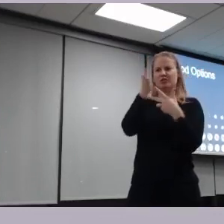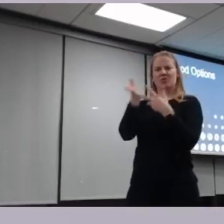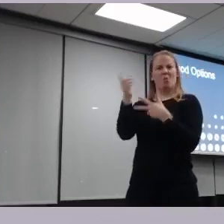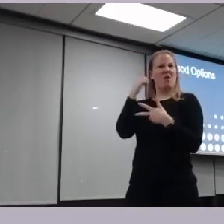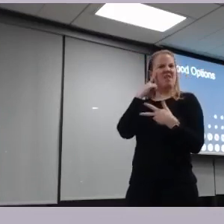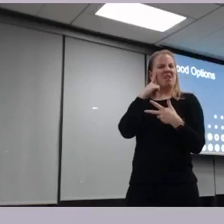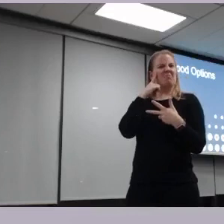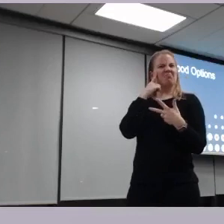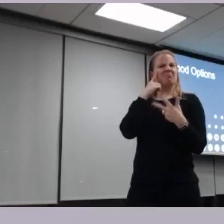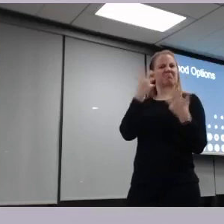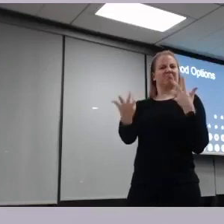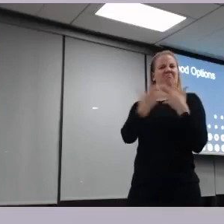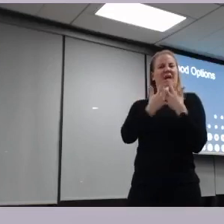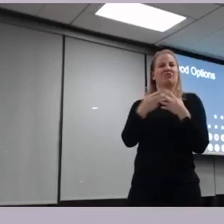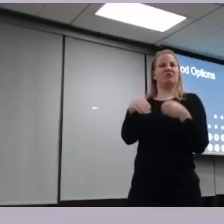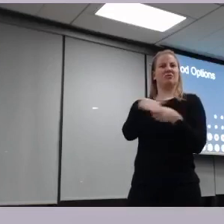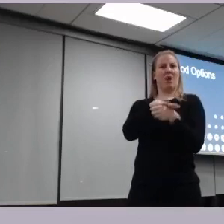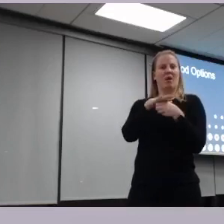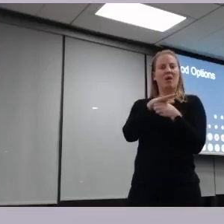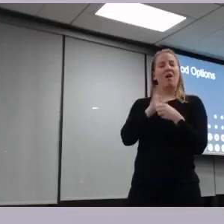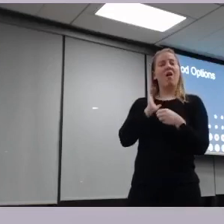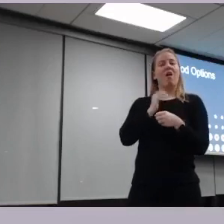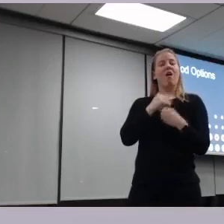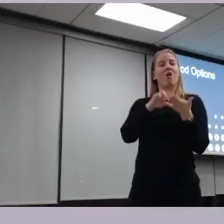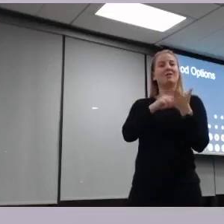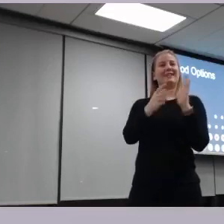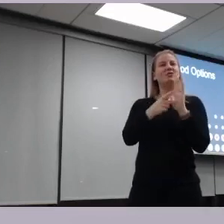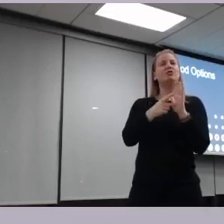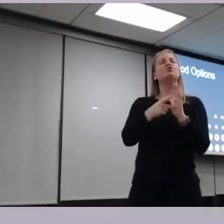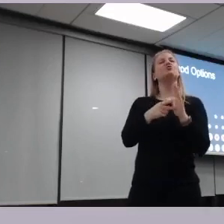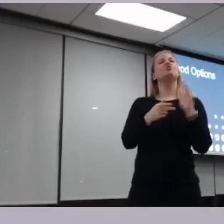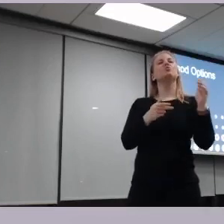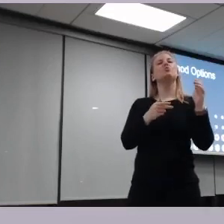Our intention really is to introduce you to three different palettes of color,